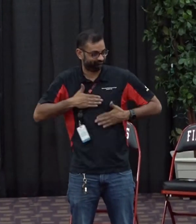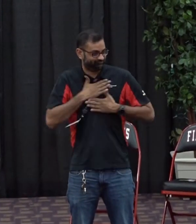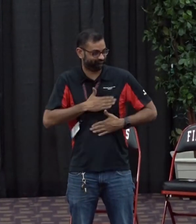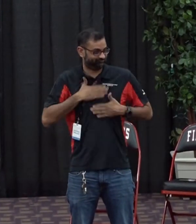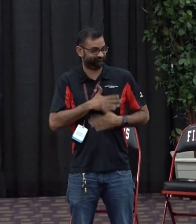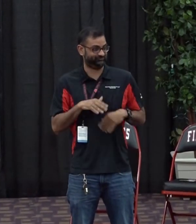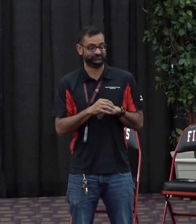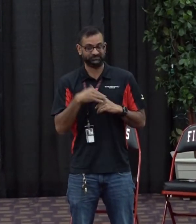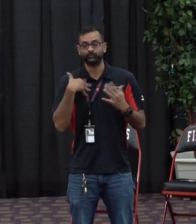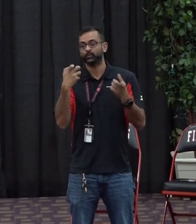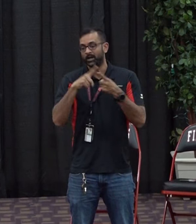I'm sure everybody really enjoyed that.